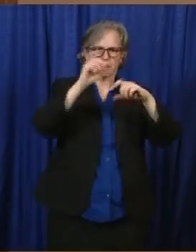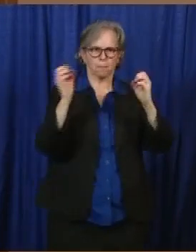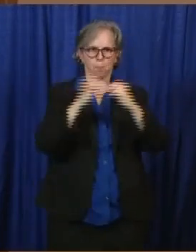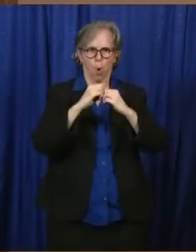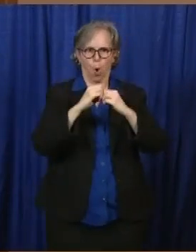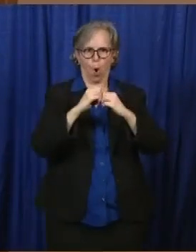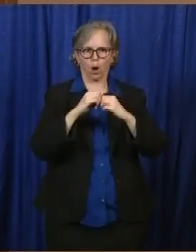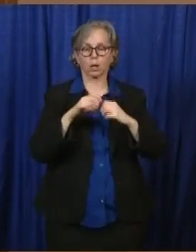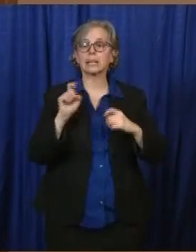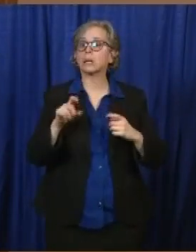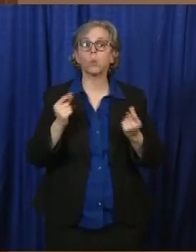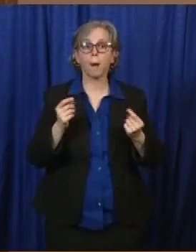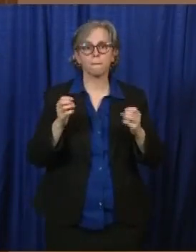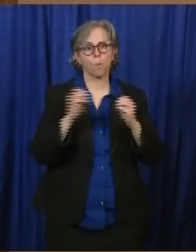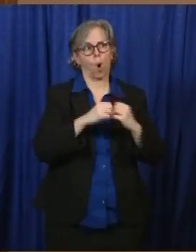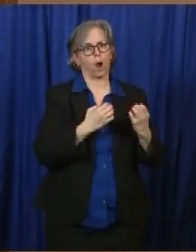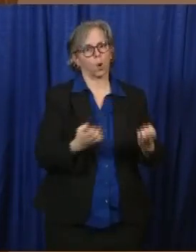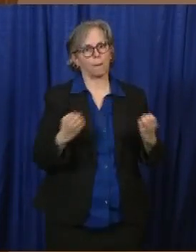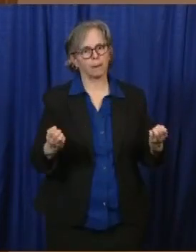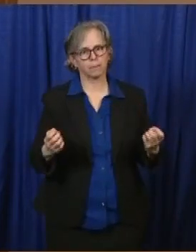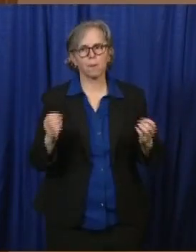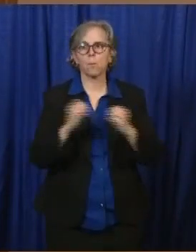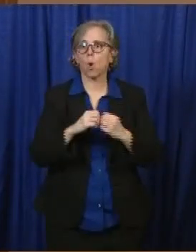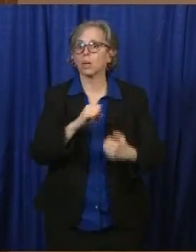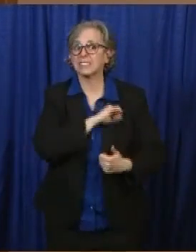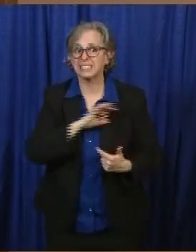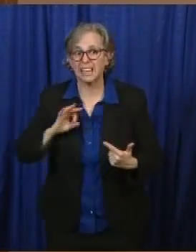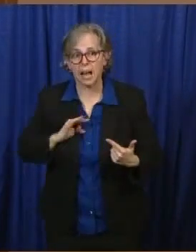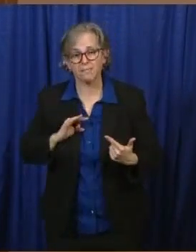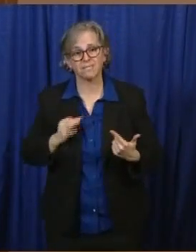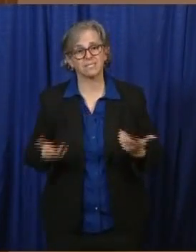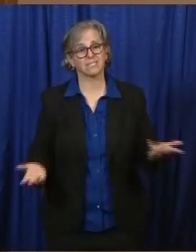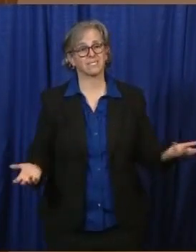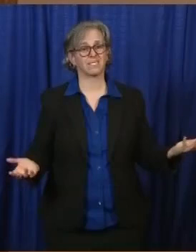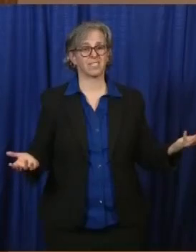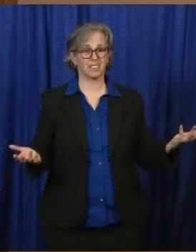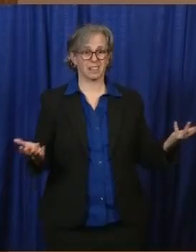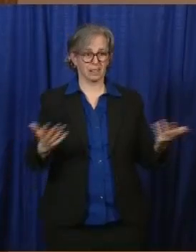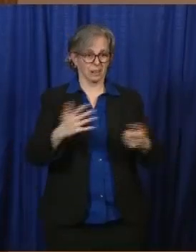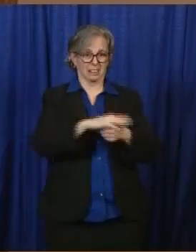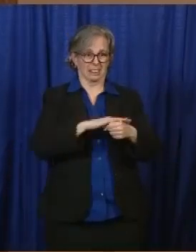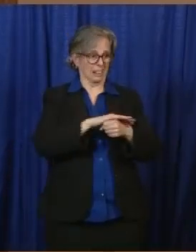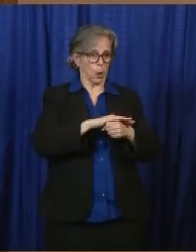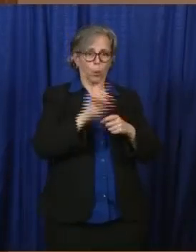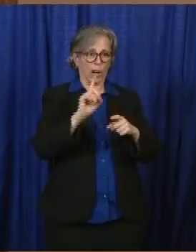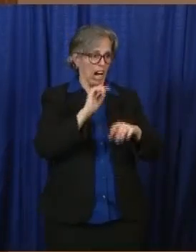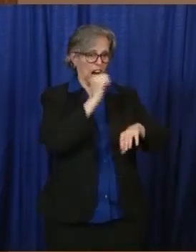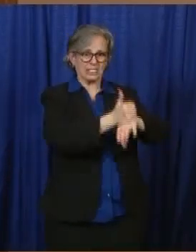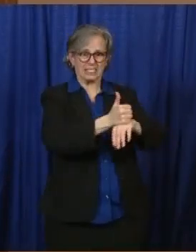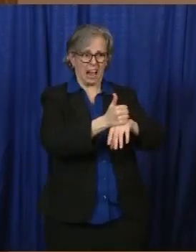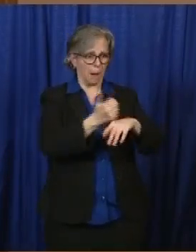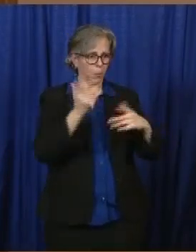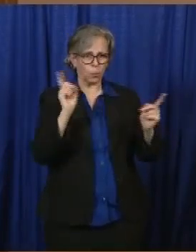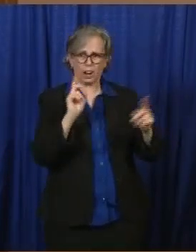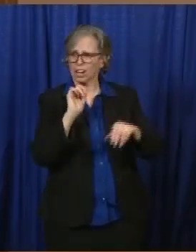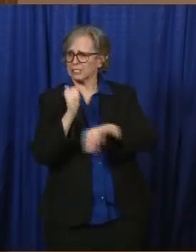WORKING ON IS BASICALLY DOUBLING BACK OF THE CITY AGAIN AT LEAST DOUBLING WHAT THEY ALREADY DO AND WITH THAT THEY NEED ALL OF THE INCREASED